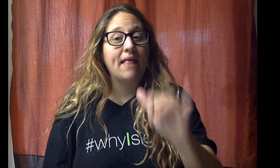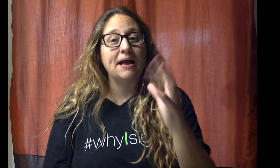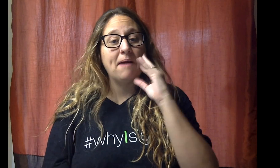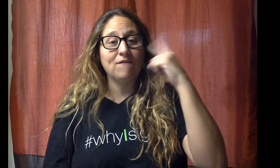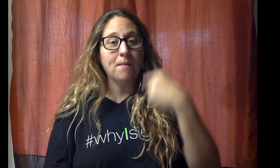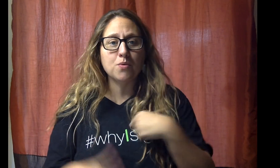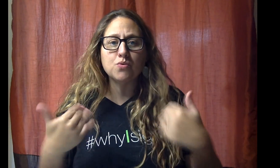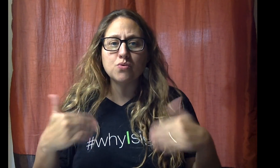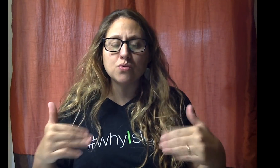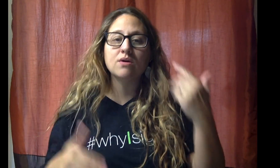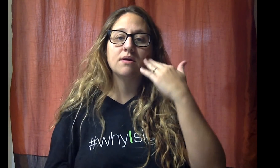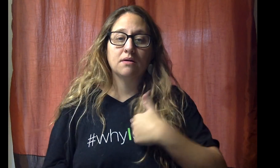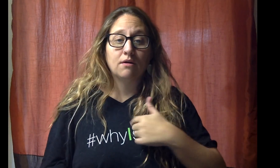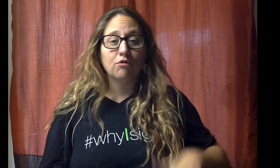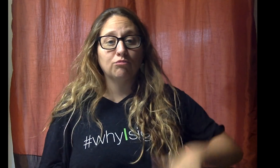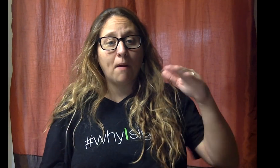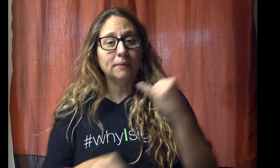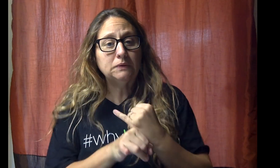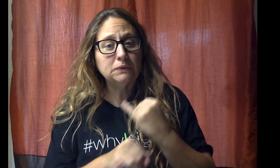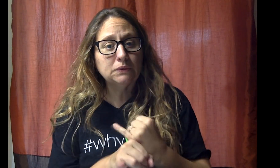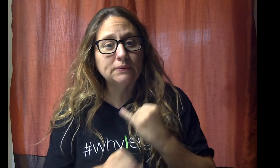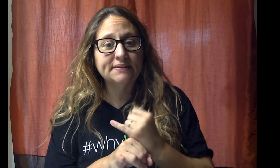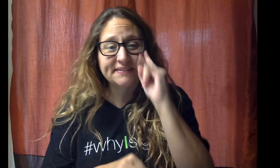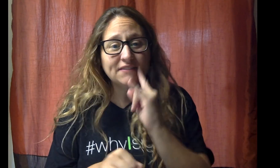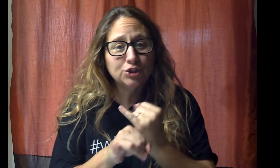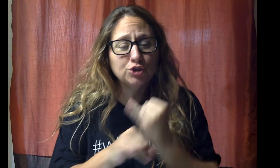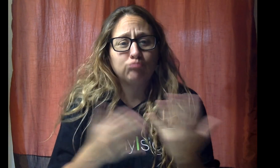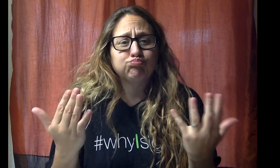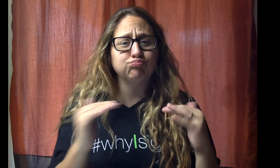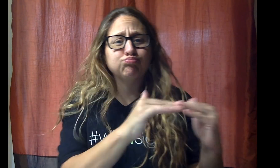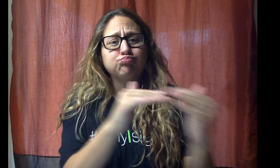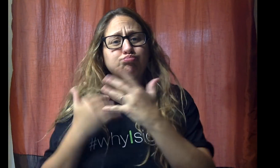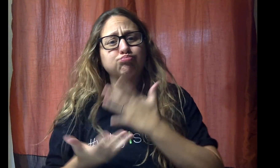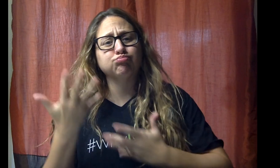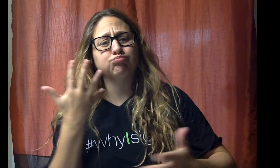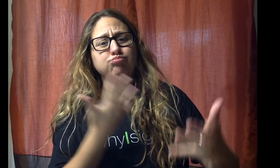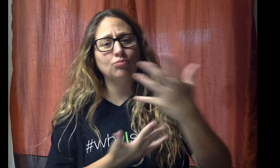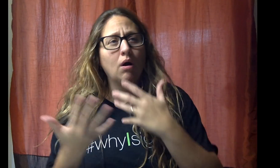I grew up at a residential school where there was equal access to communication and language.